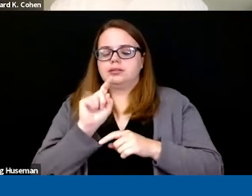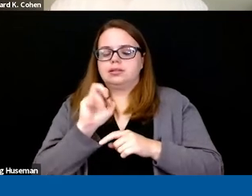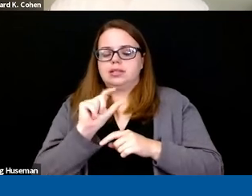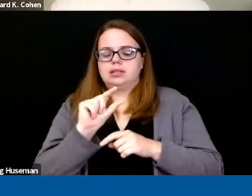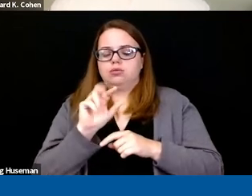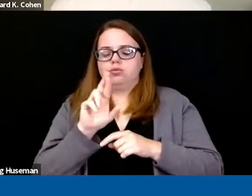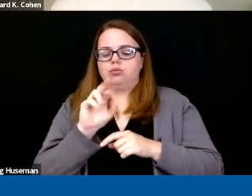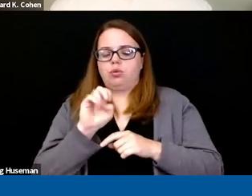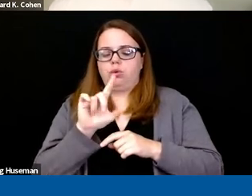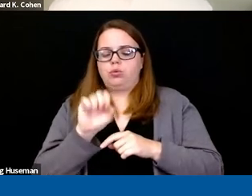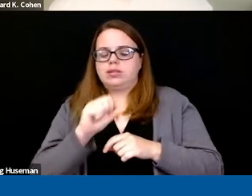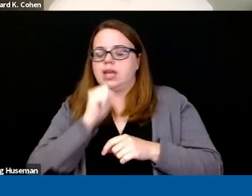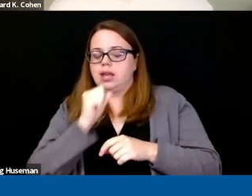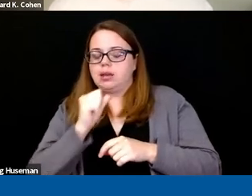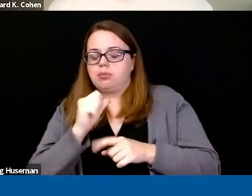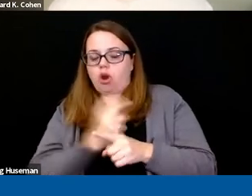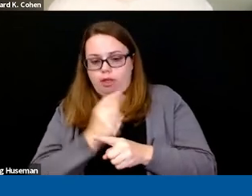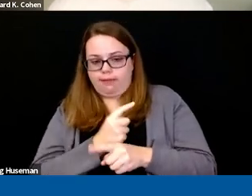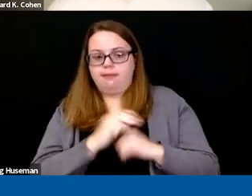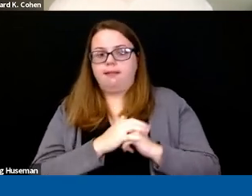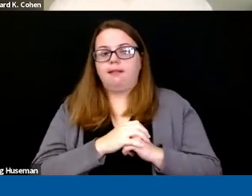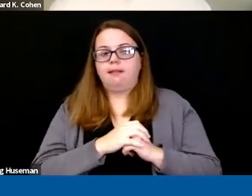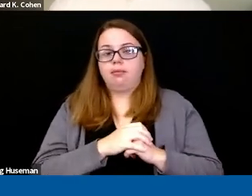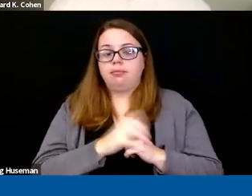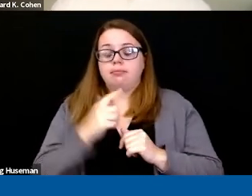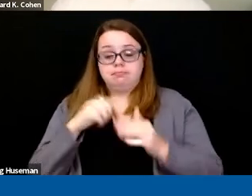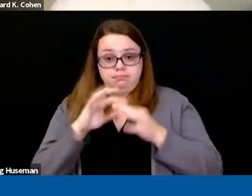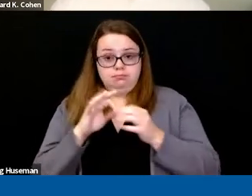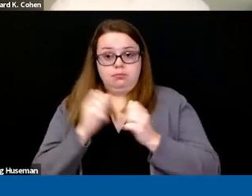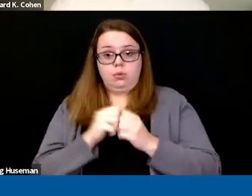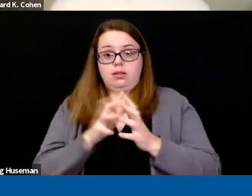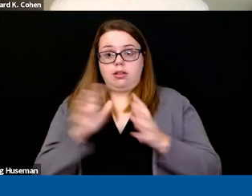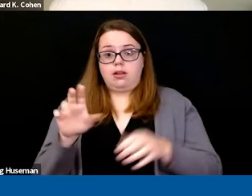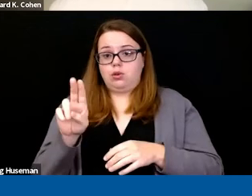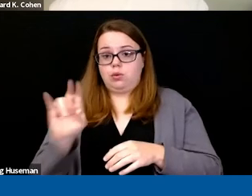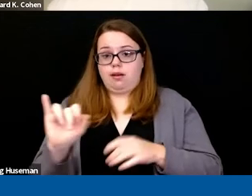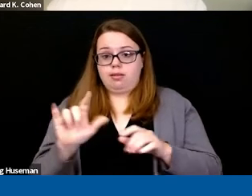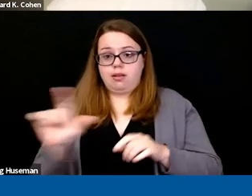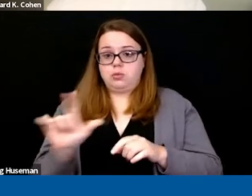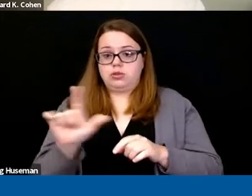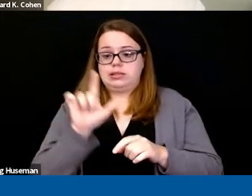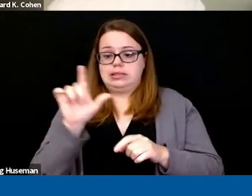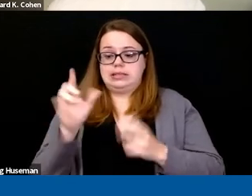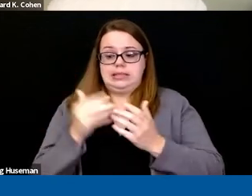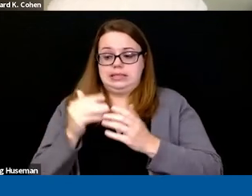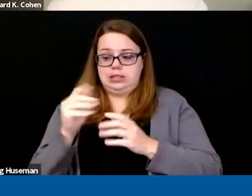So, you know, I briefly mentioned with a lot of UI libraries that make it easy to render things wherever you need to.